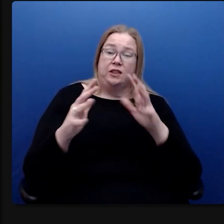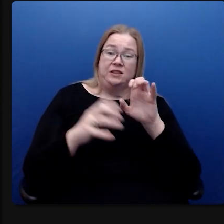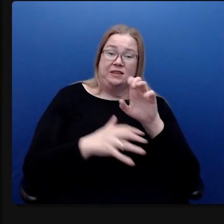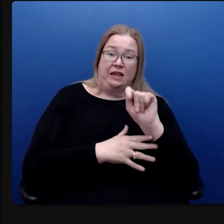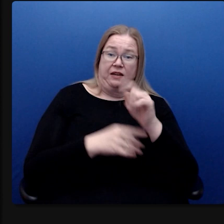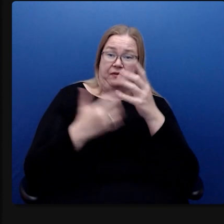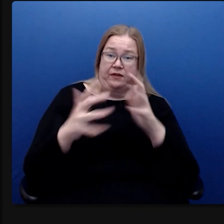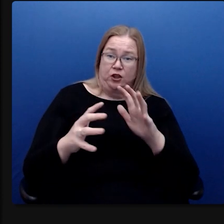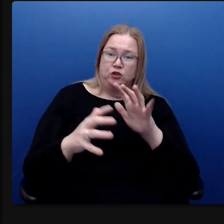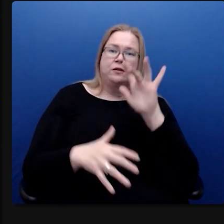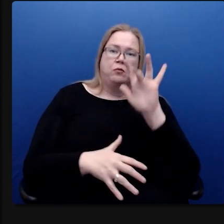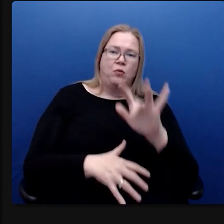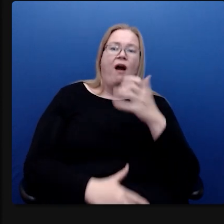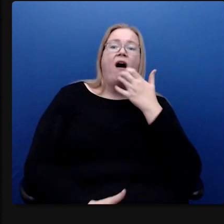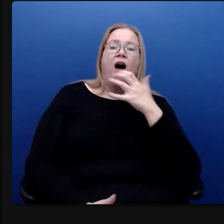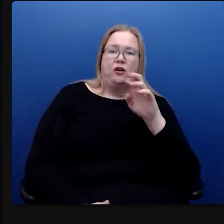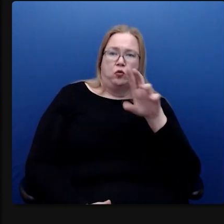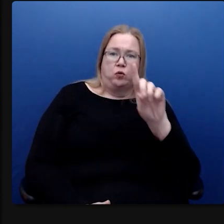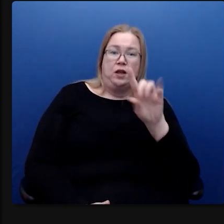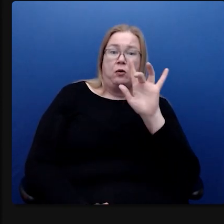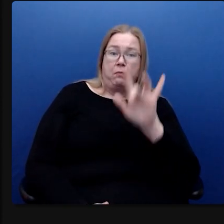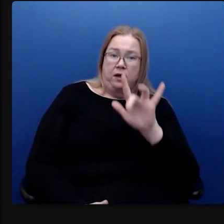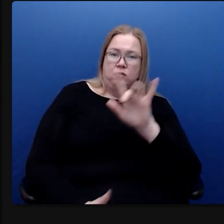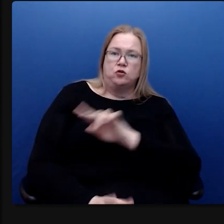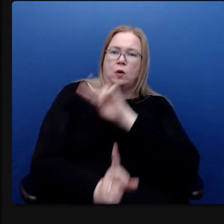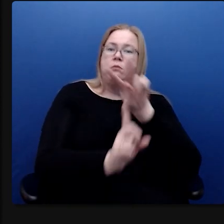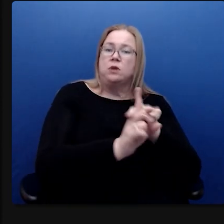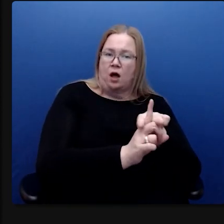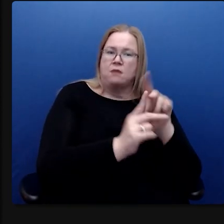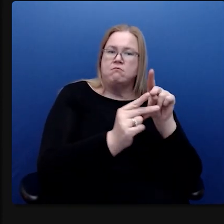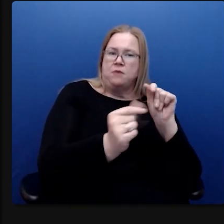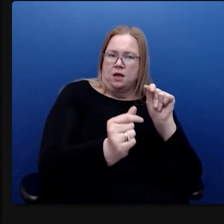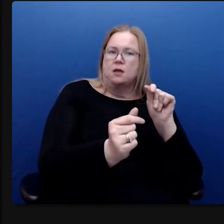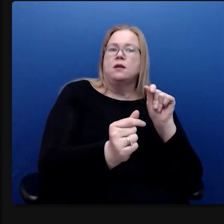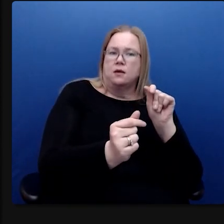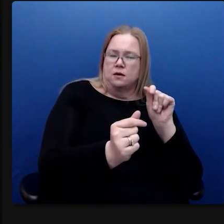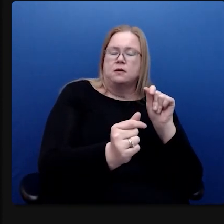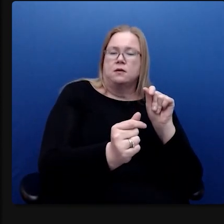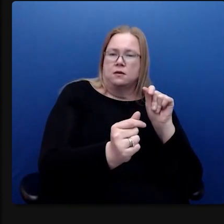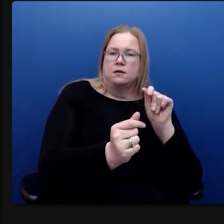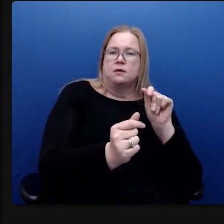When I'm done making the edit, I can press the hot reload button to apply the changes immediately.